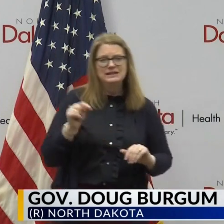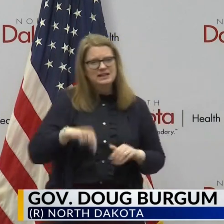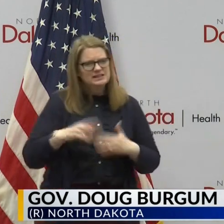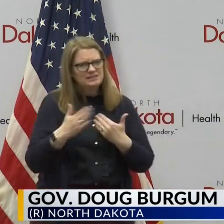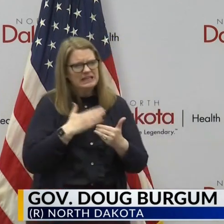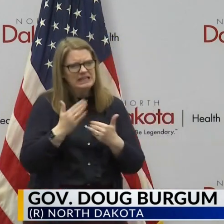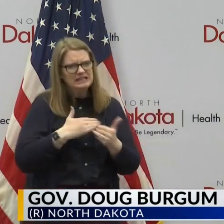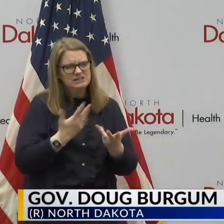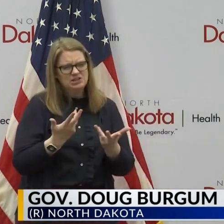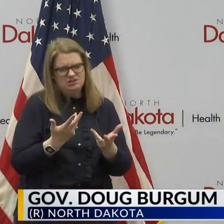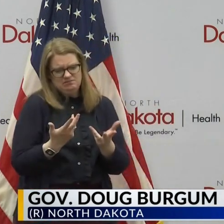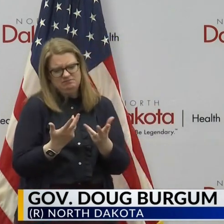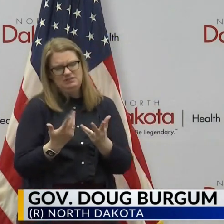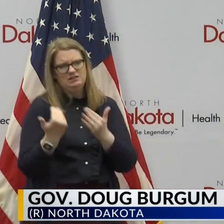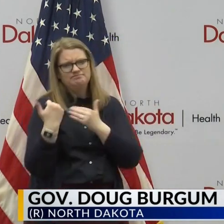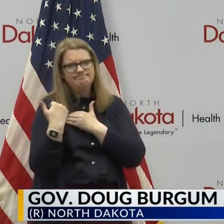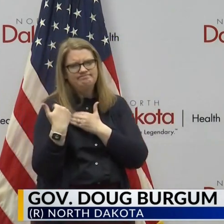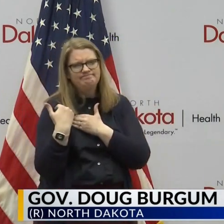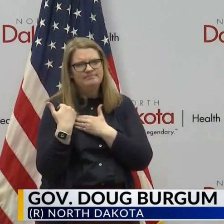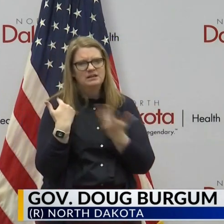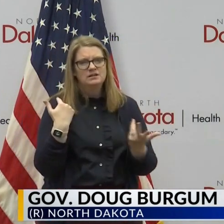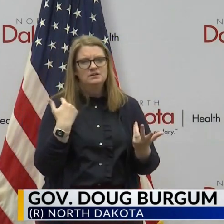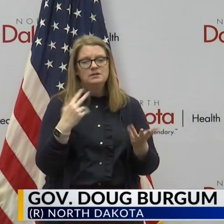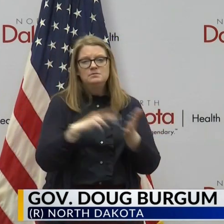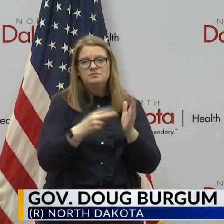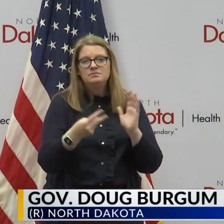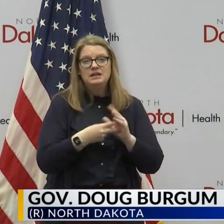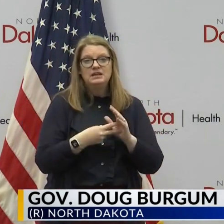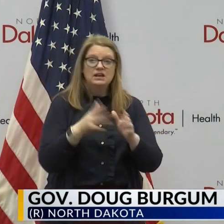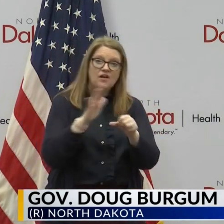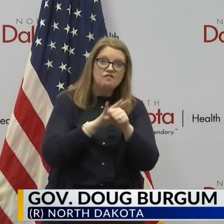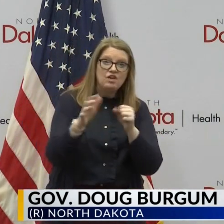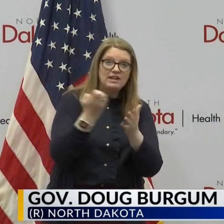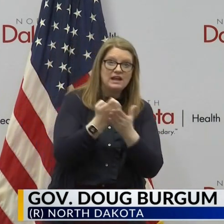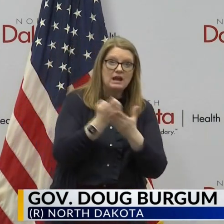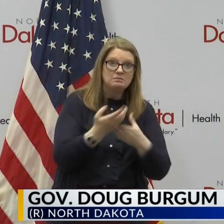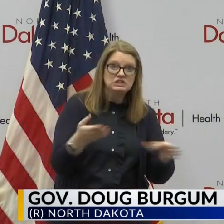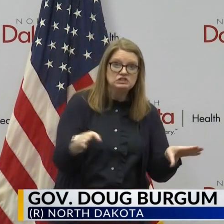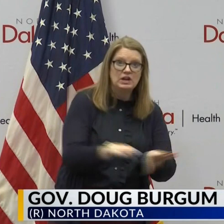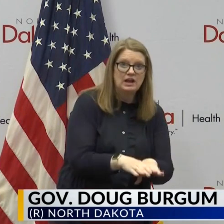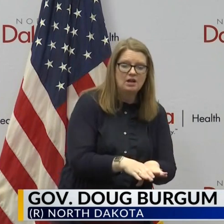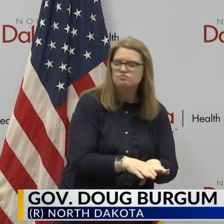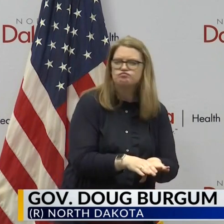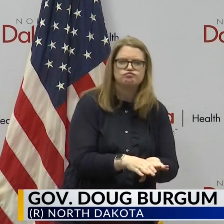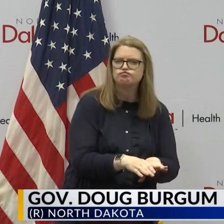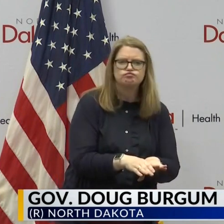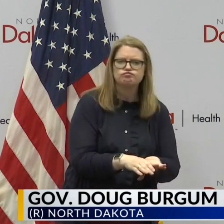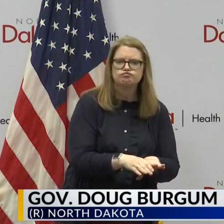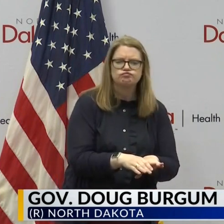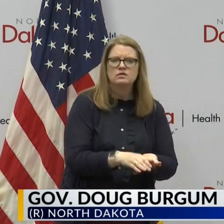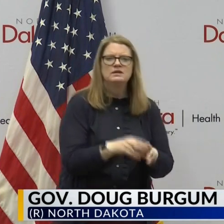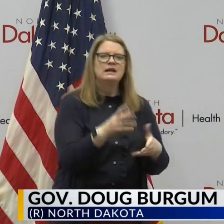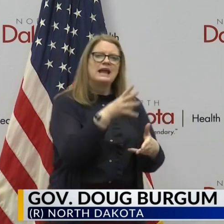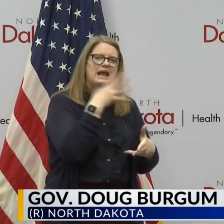ACKNOWLEDGE OR ABIDE BY ANY PARTICULAR CALENDAR NO MATTER HOW ASPIRATIONAL WE ARE. I SAID PREVIOUSLY WE HAVE THE